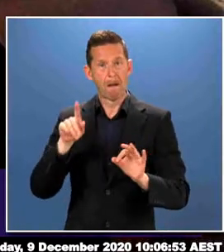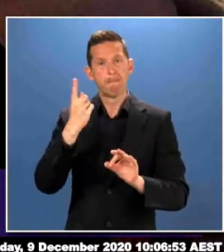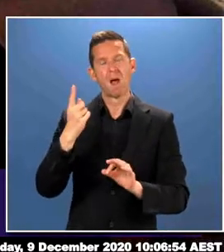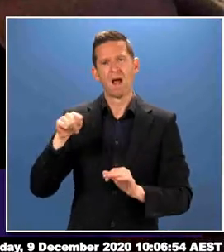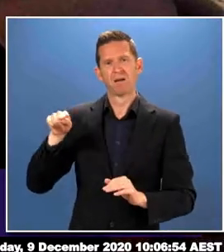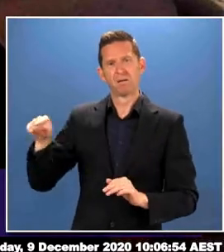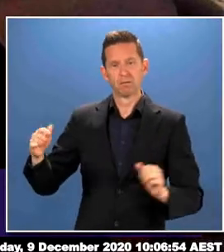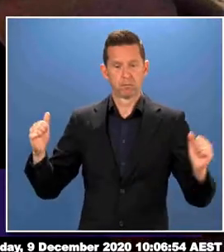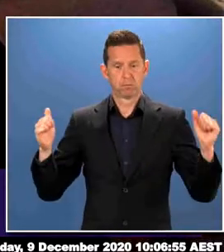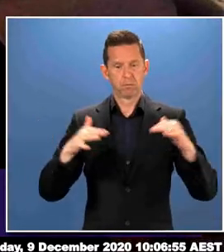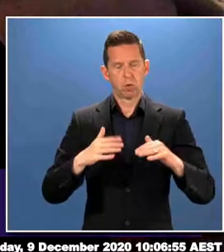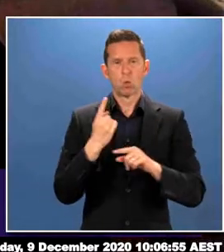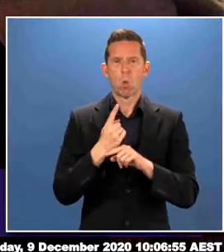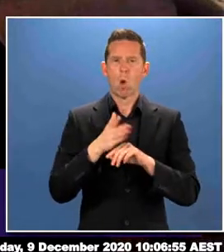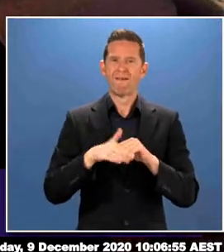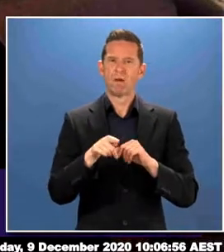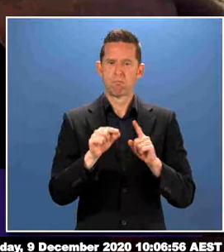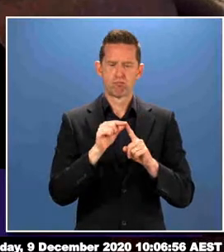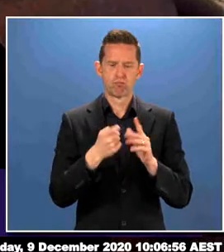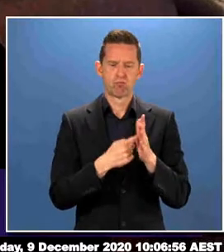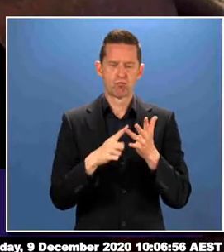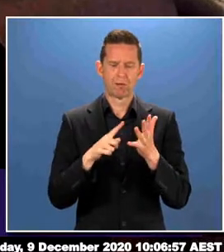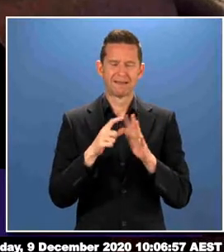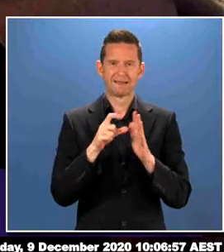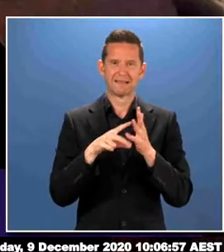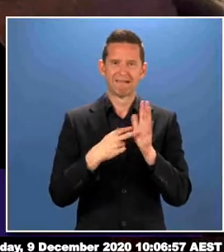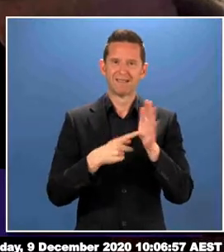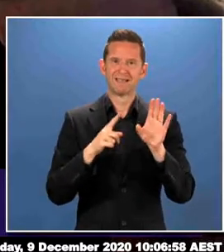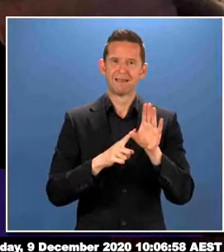productivity are just driven by capitalist notions that dominate our